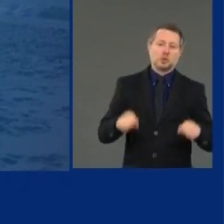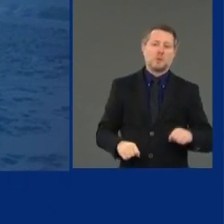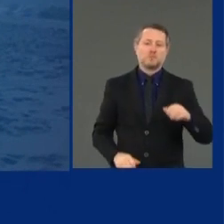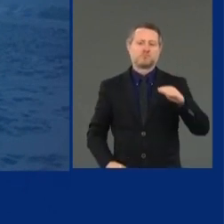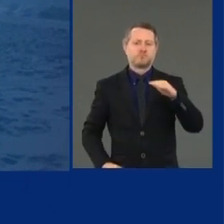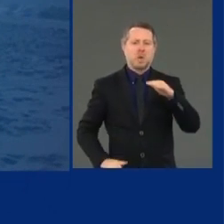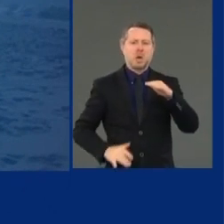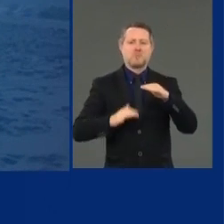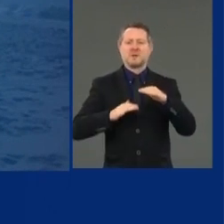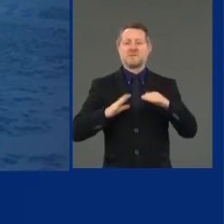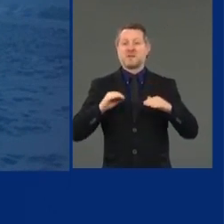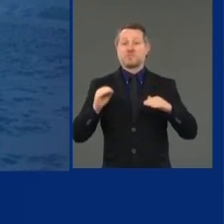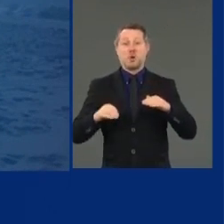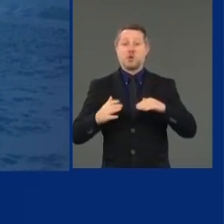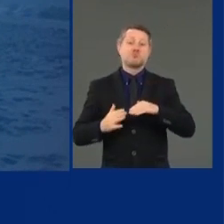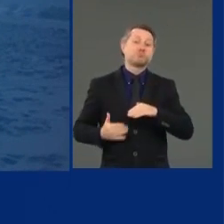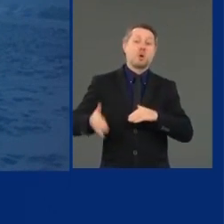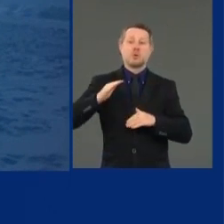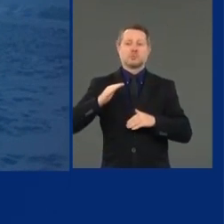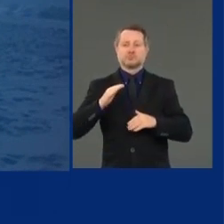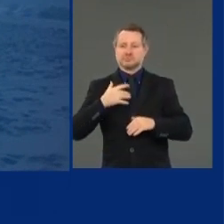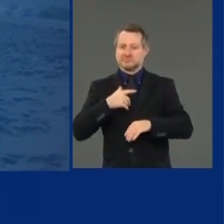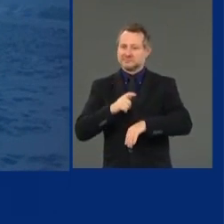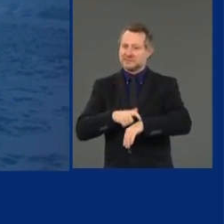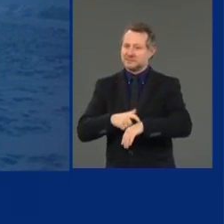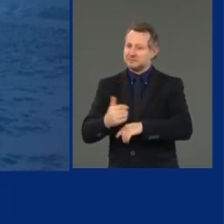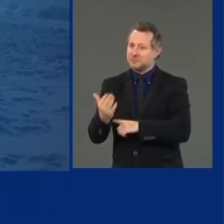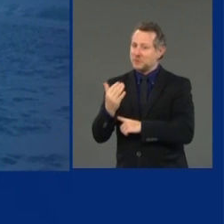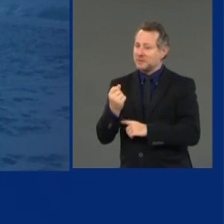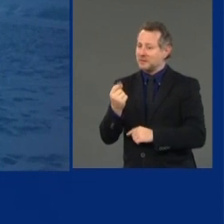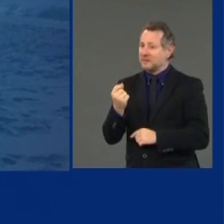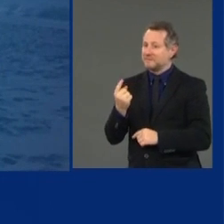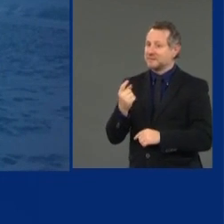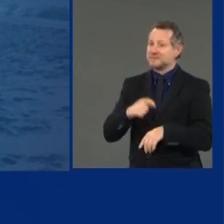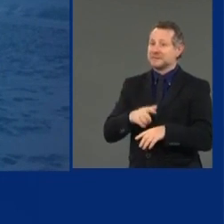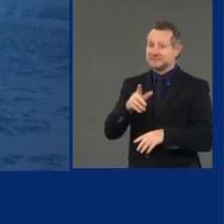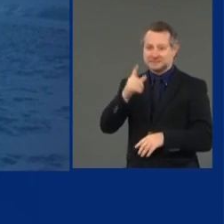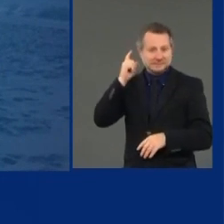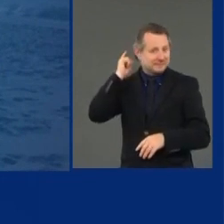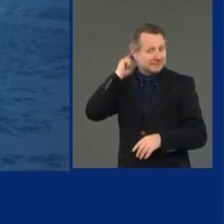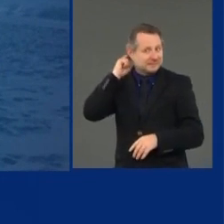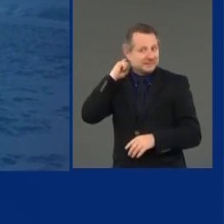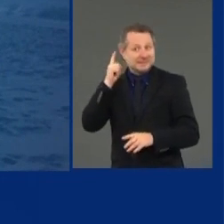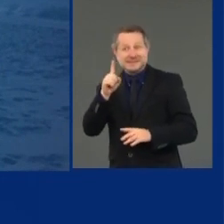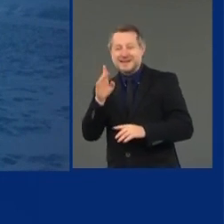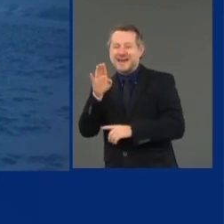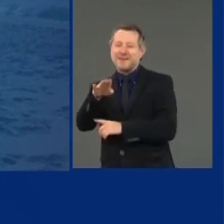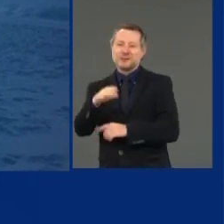BEACHES MAY REACH CAPACITY AT